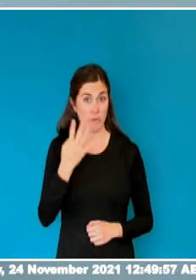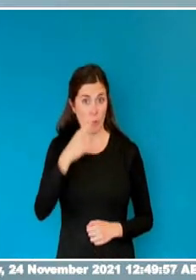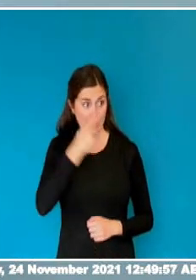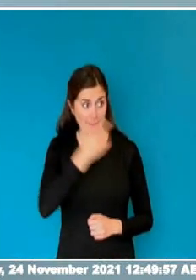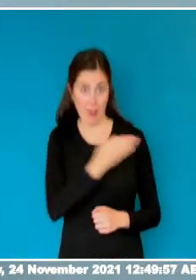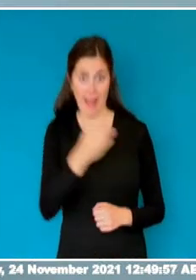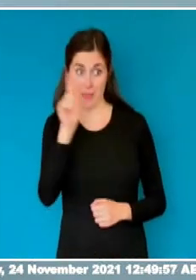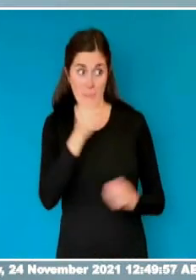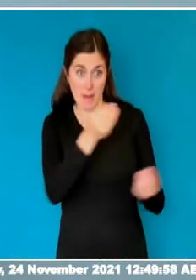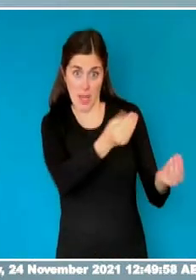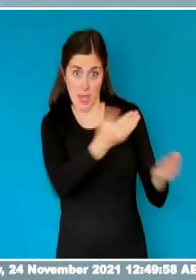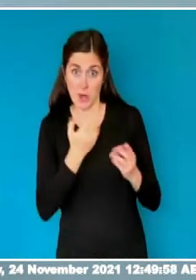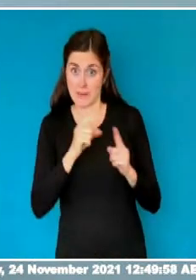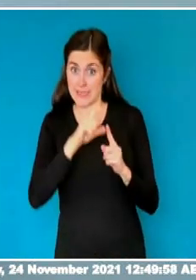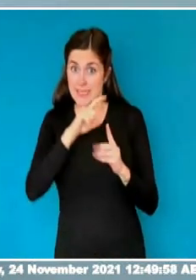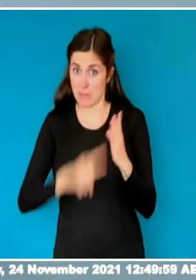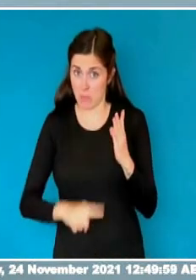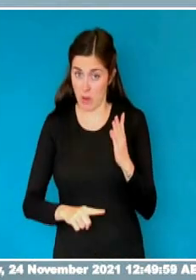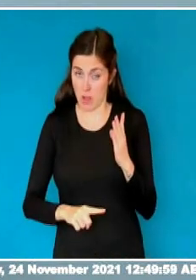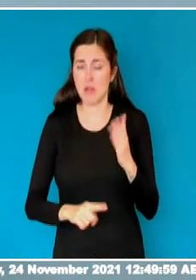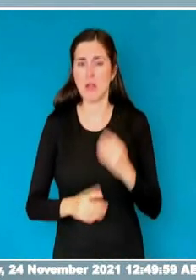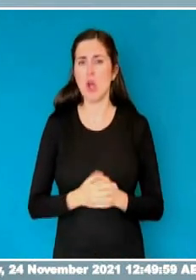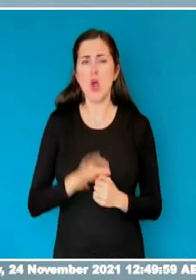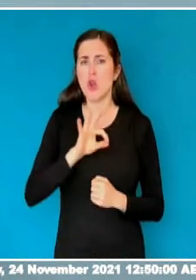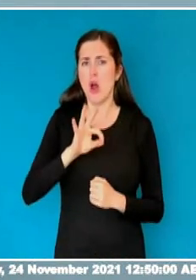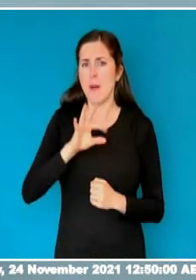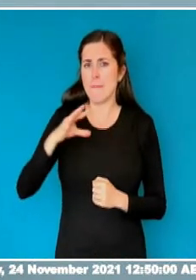There is no requirement for any employee to share that centrally.